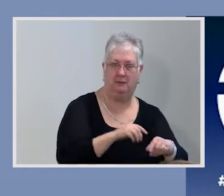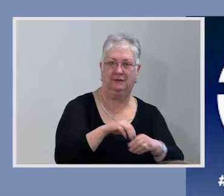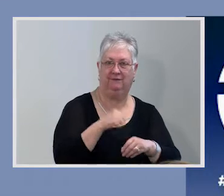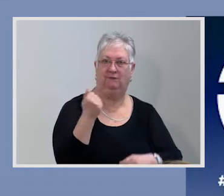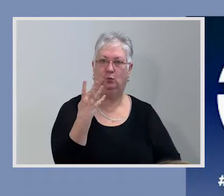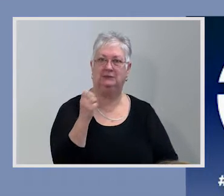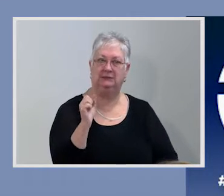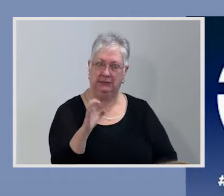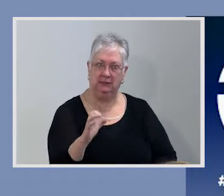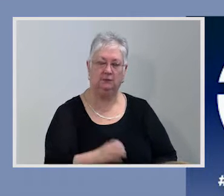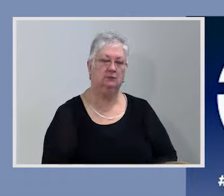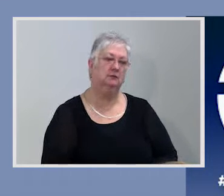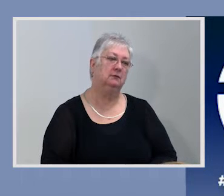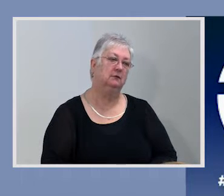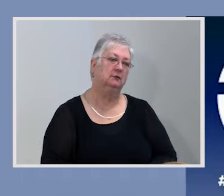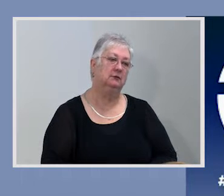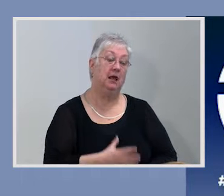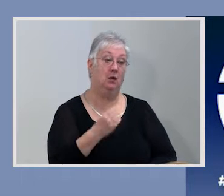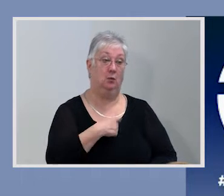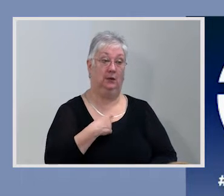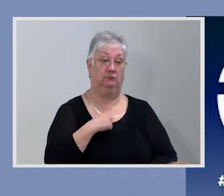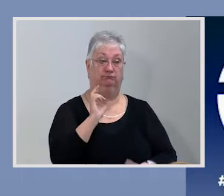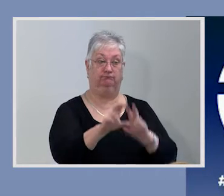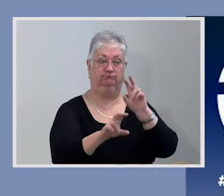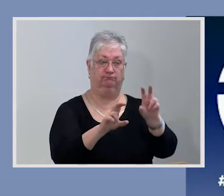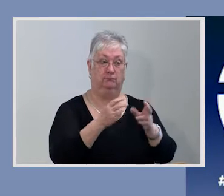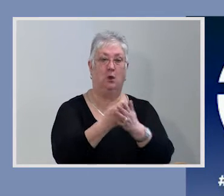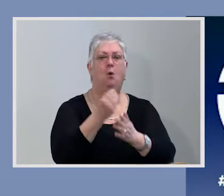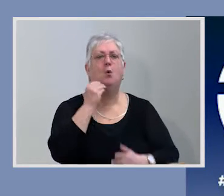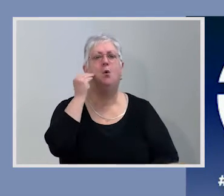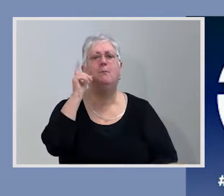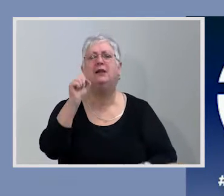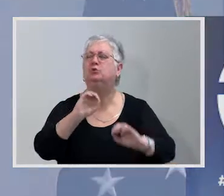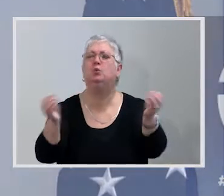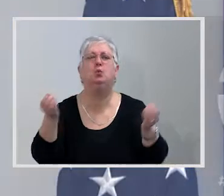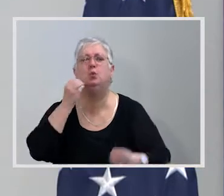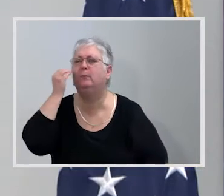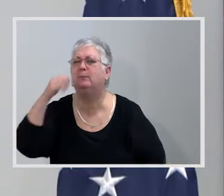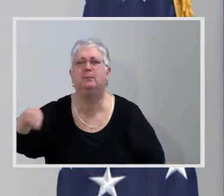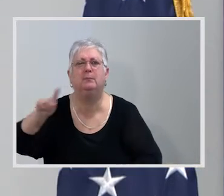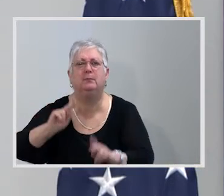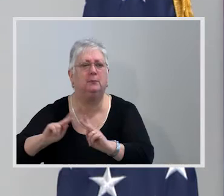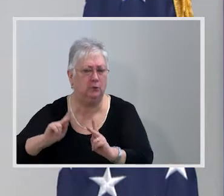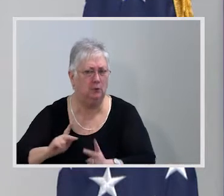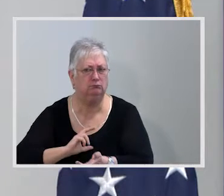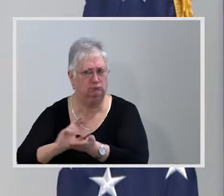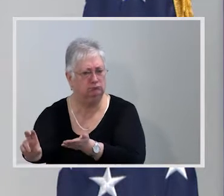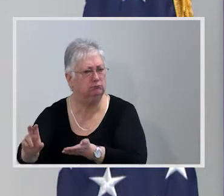HOMELESSNESS SERVICES HAVE INCREASED SERVICES FOR MEMBERS OF THE HOMELESS POPULATION, SPECIFICALLY VETERANS.